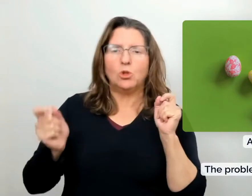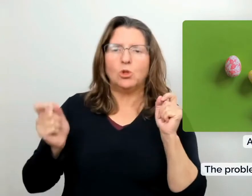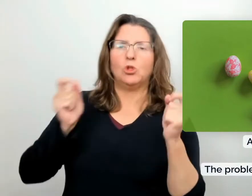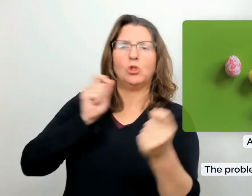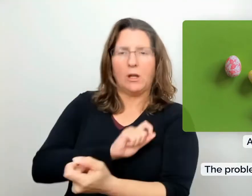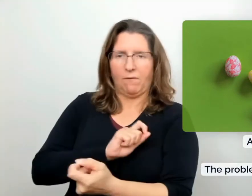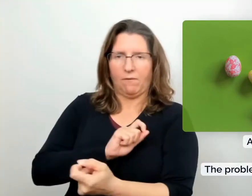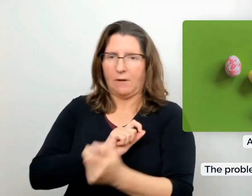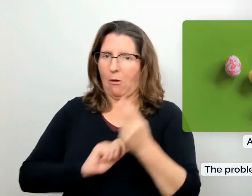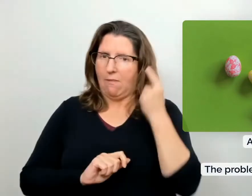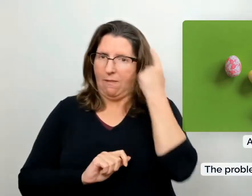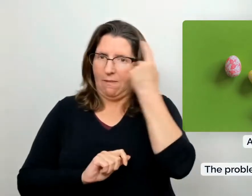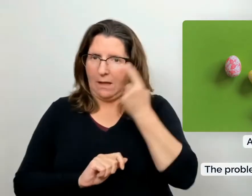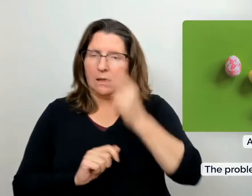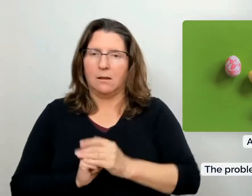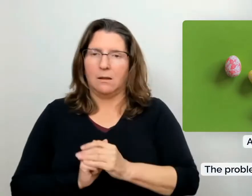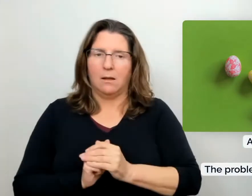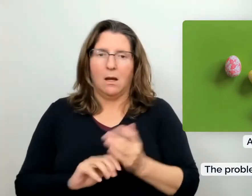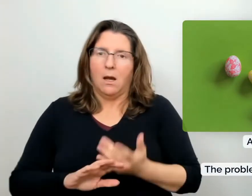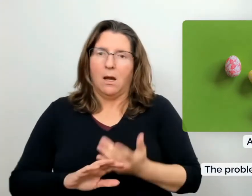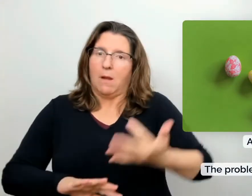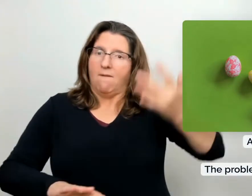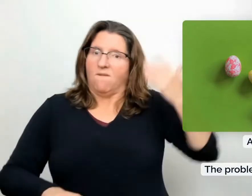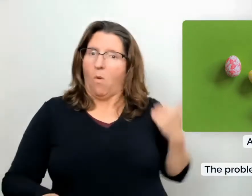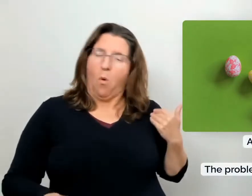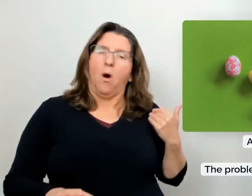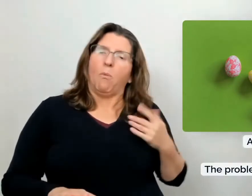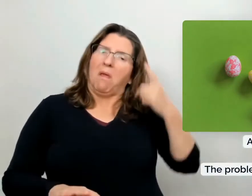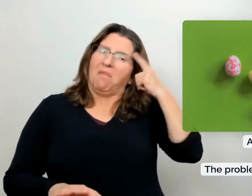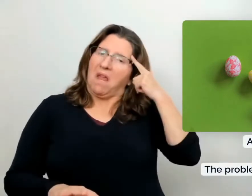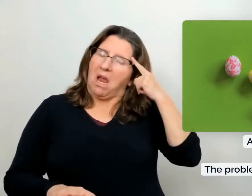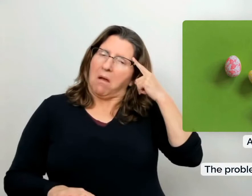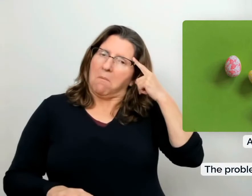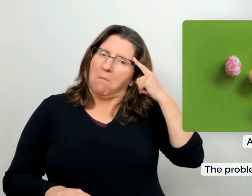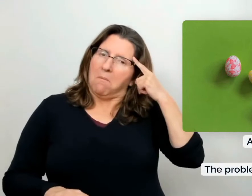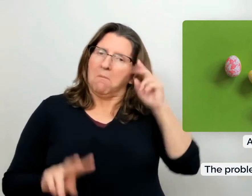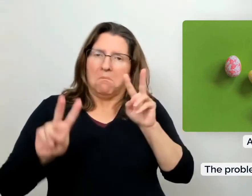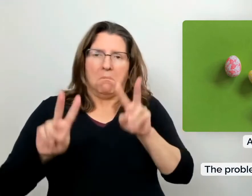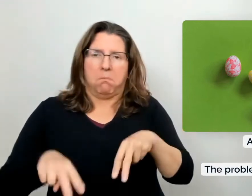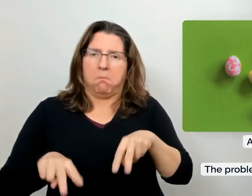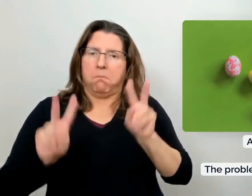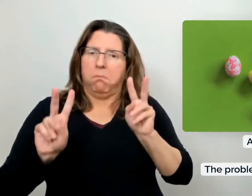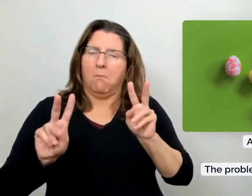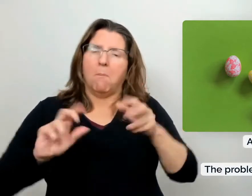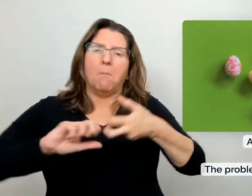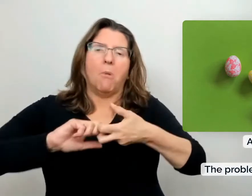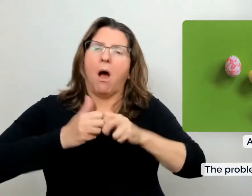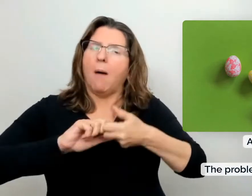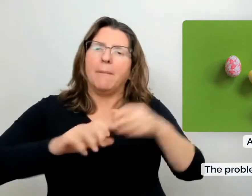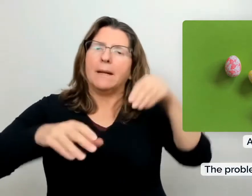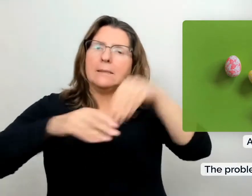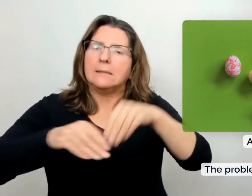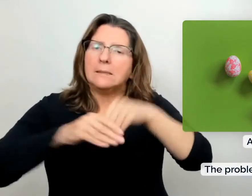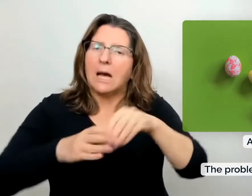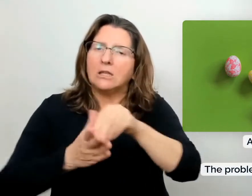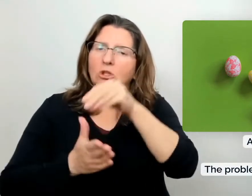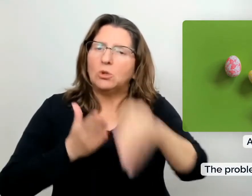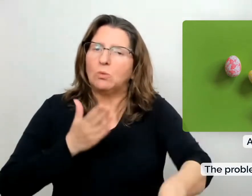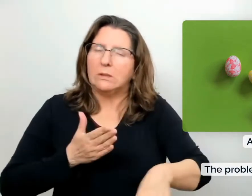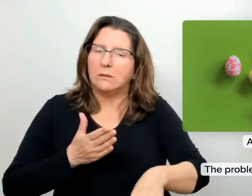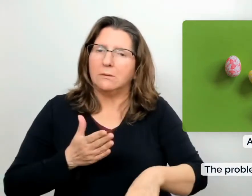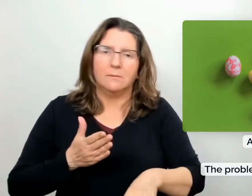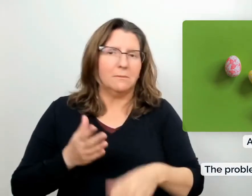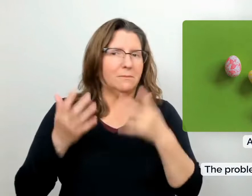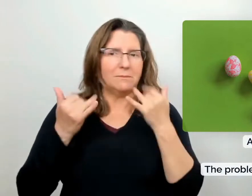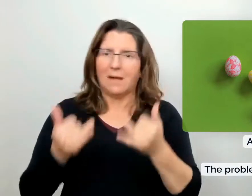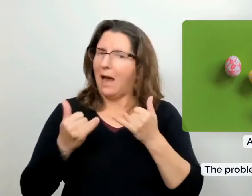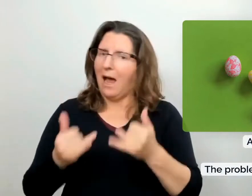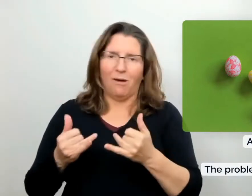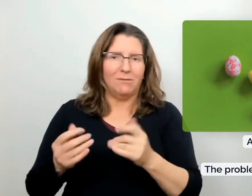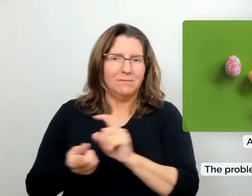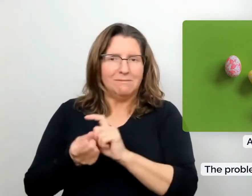We've talked about this shift in thinking. The old deficit model. The problem was with the student.